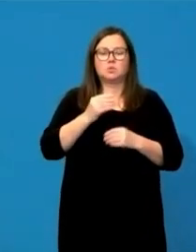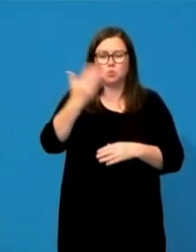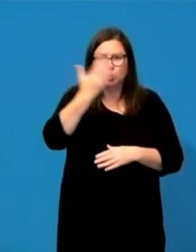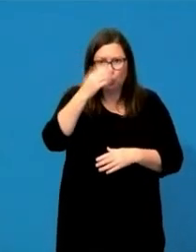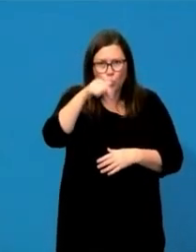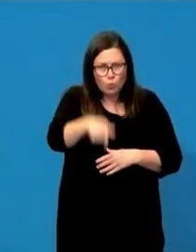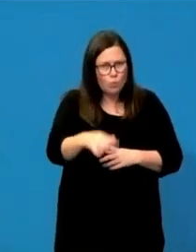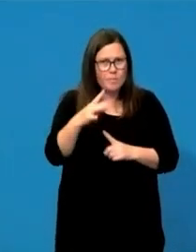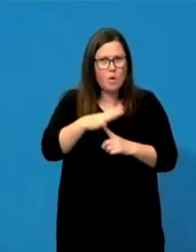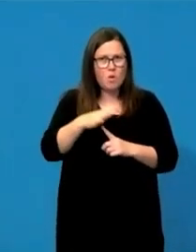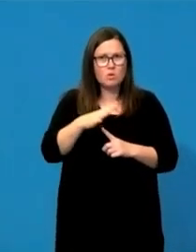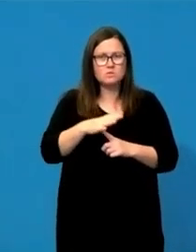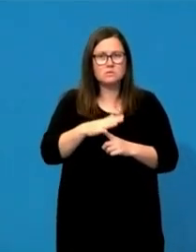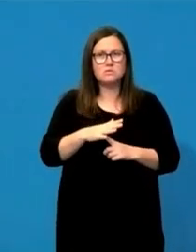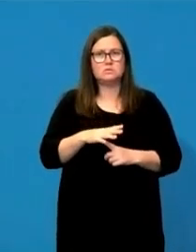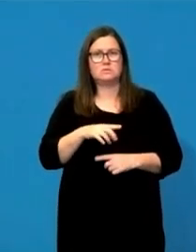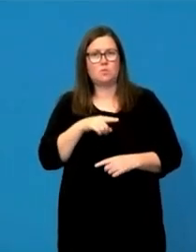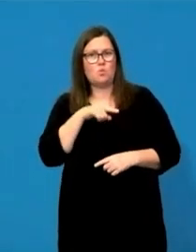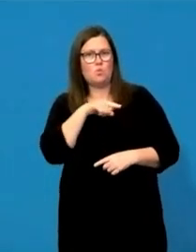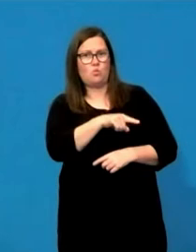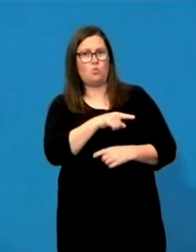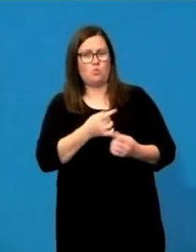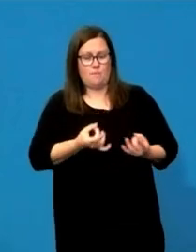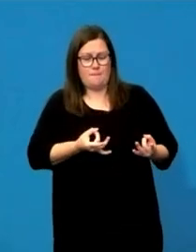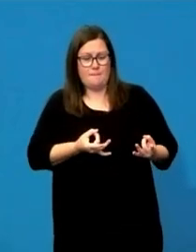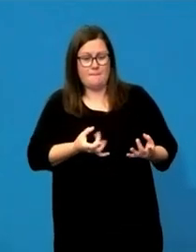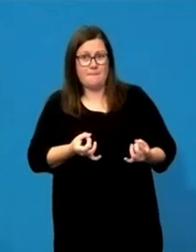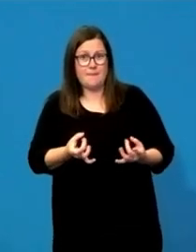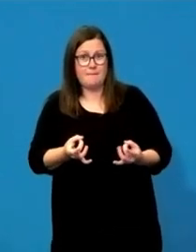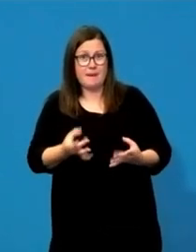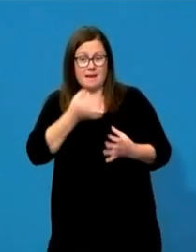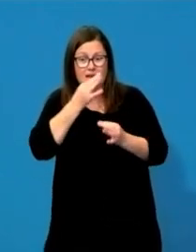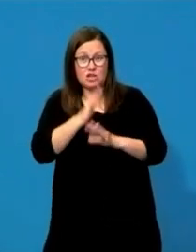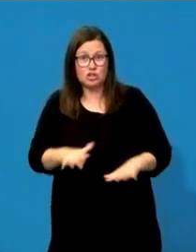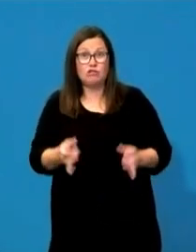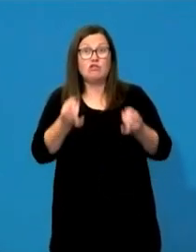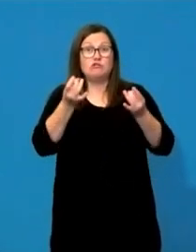What's your preparation in supporting your children in your local community in their